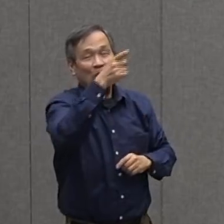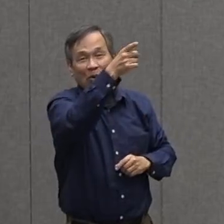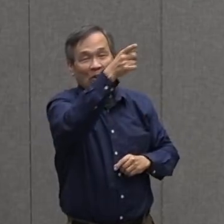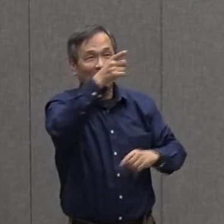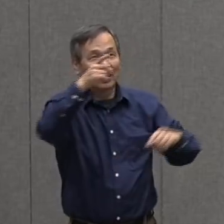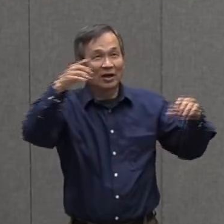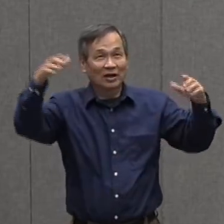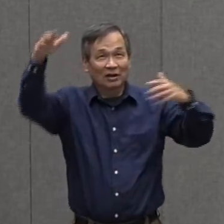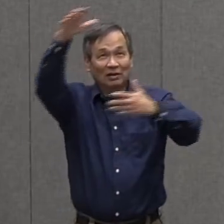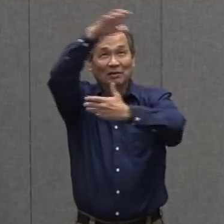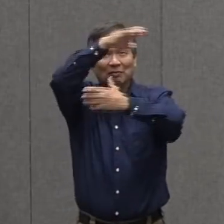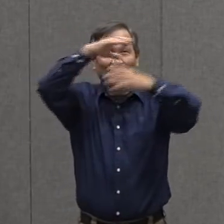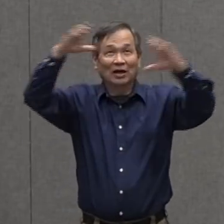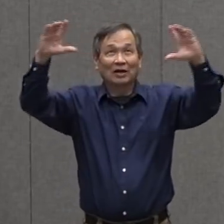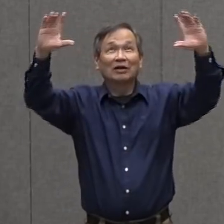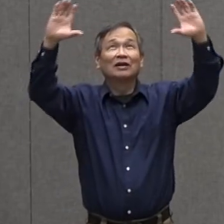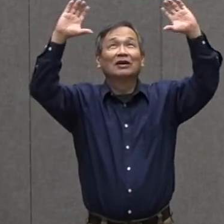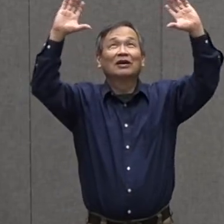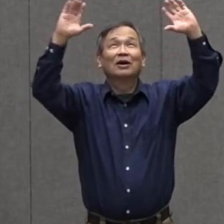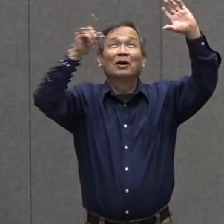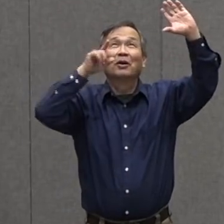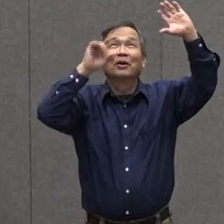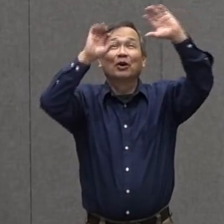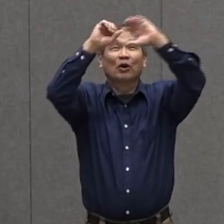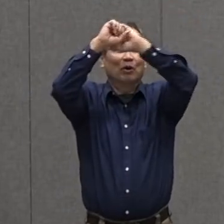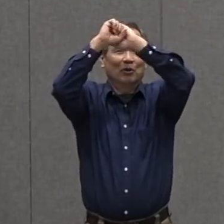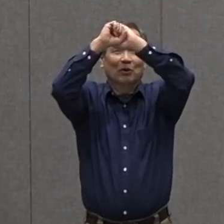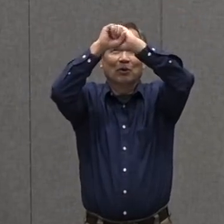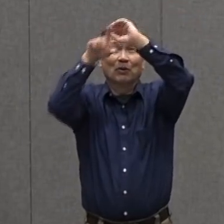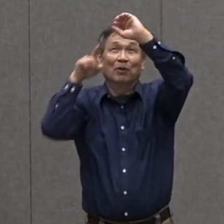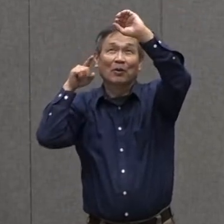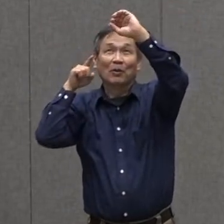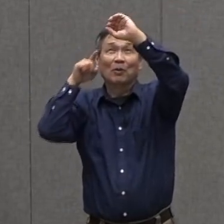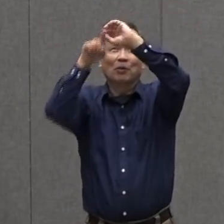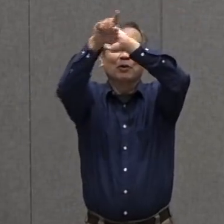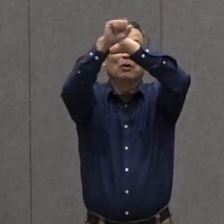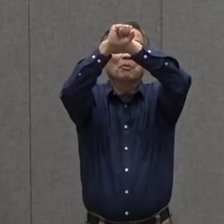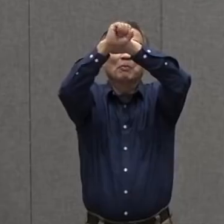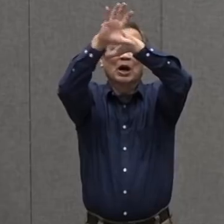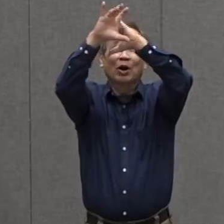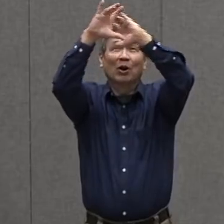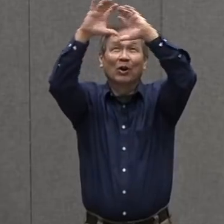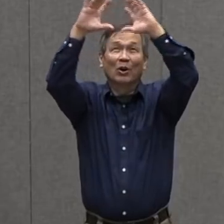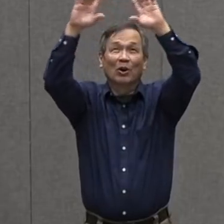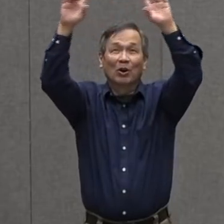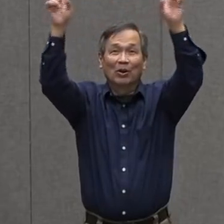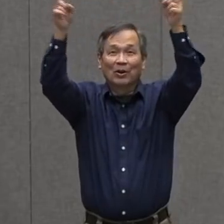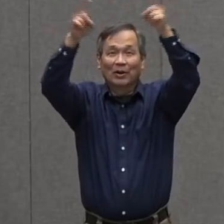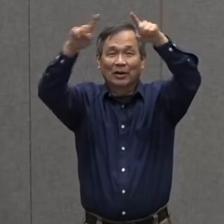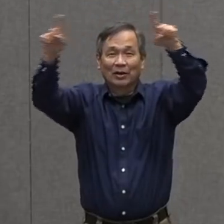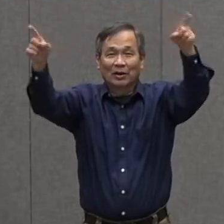And then down came the rain. It's almost like that antonym for a drought